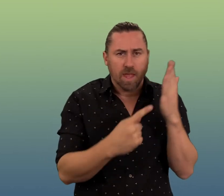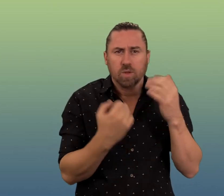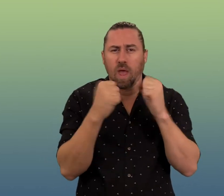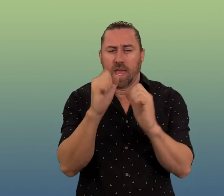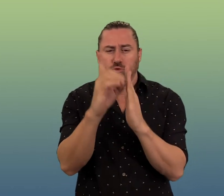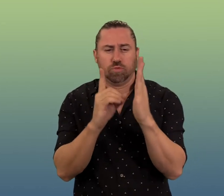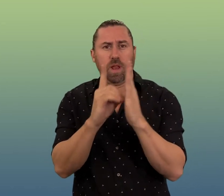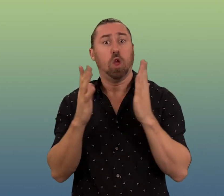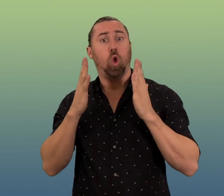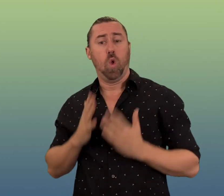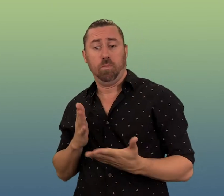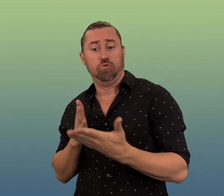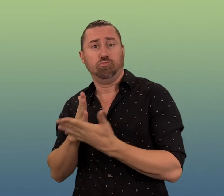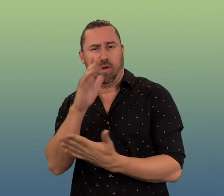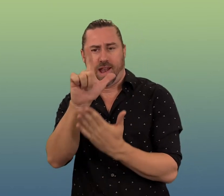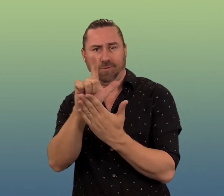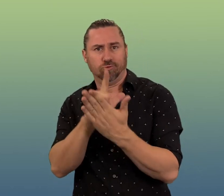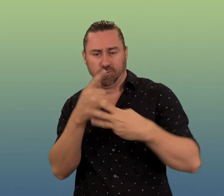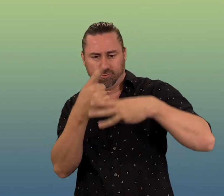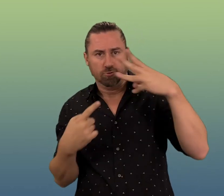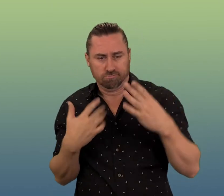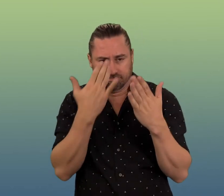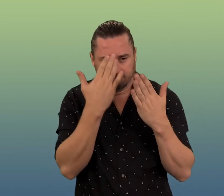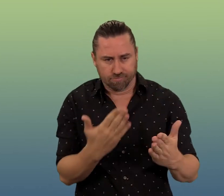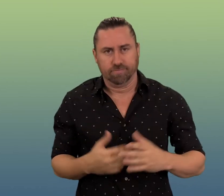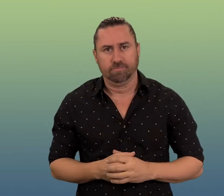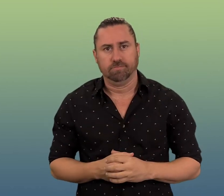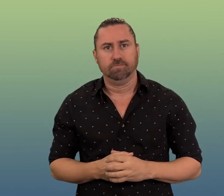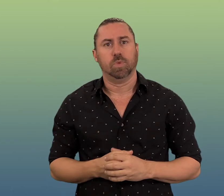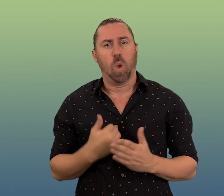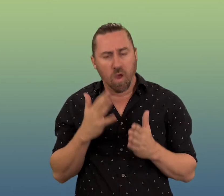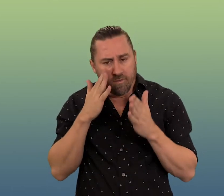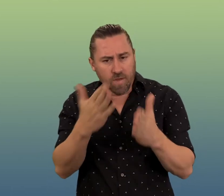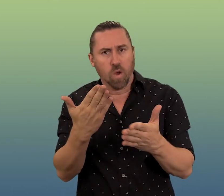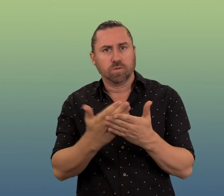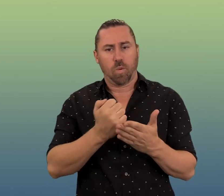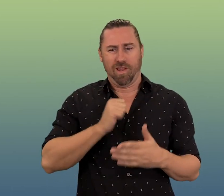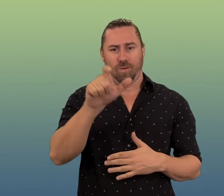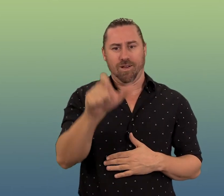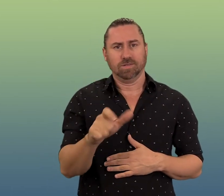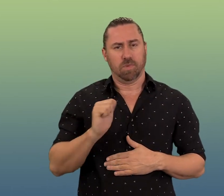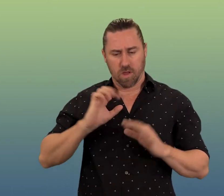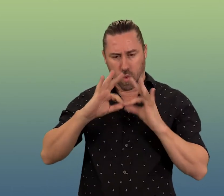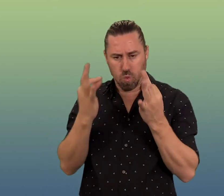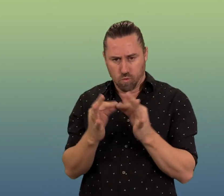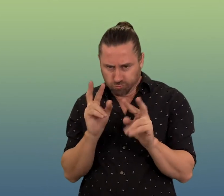anti-discrimination and human rights legislation. As a customer-centric organisation,